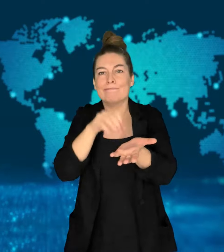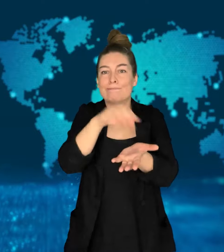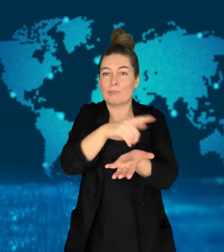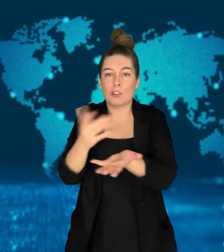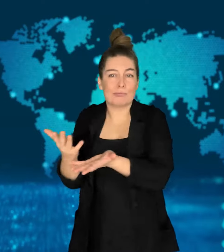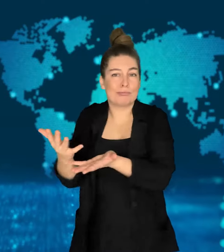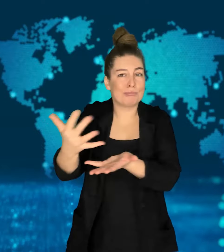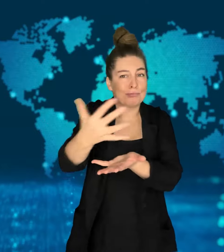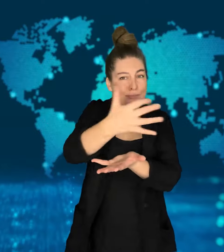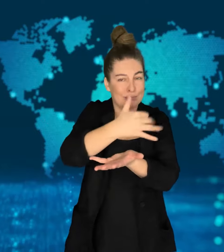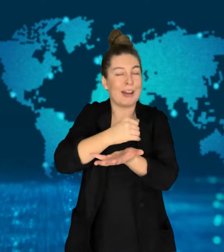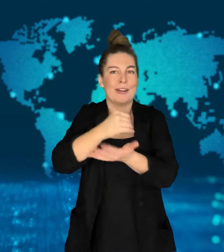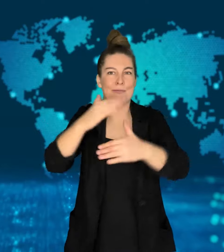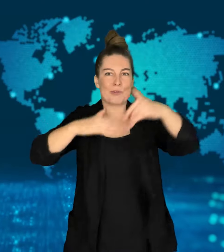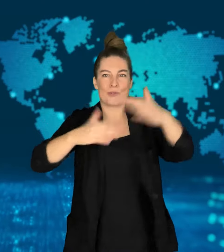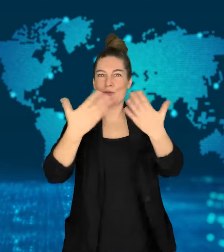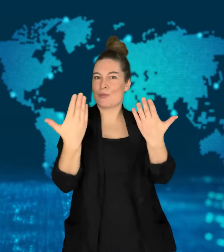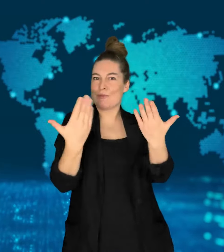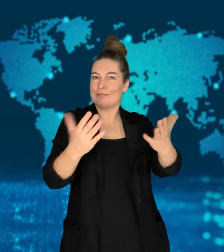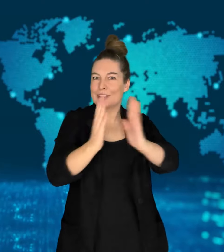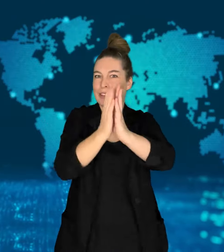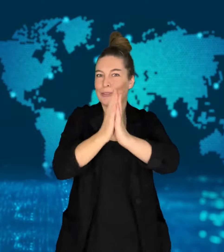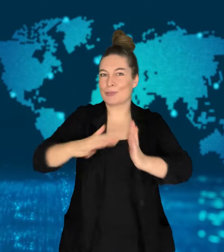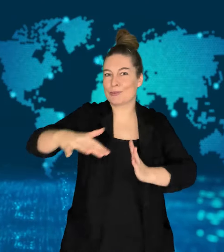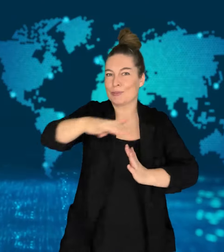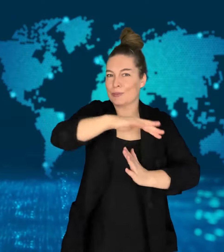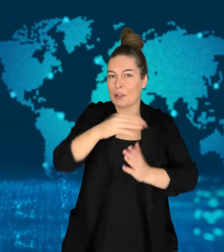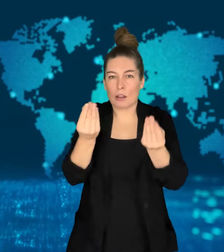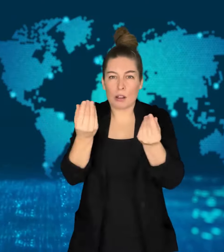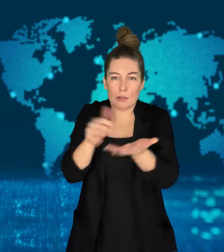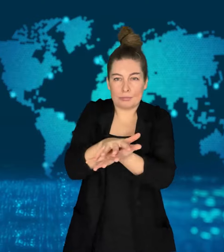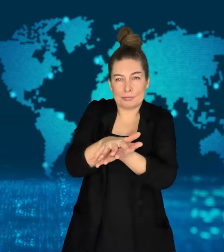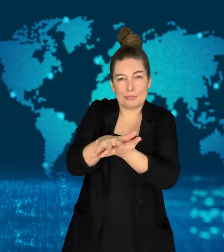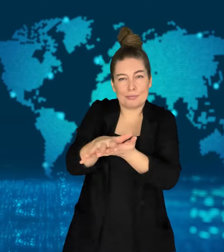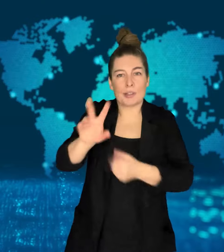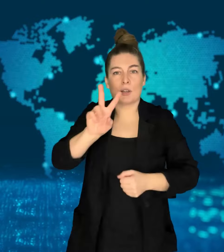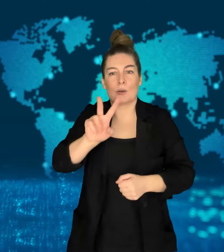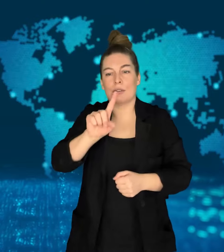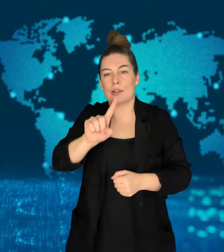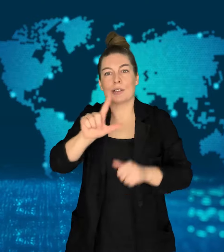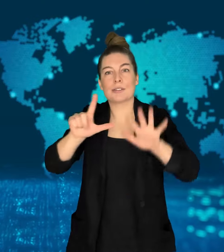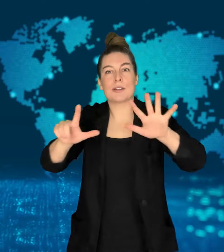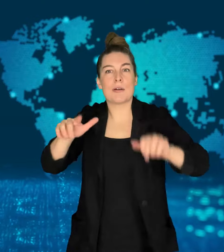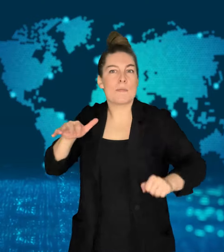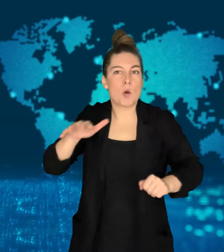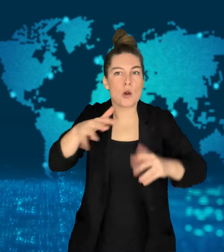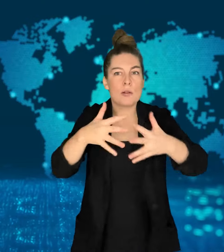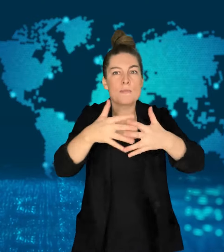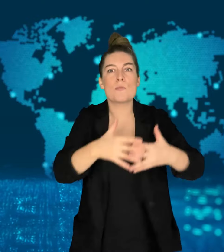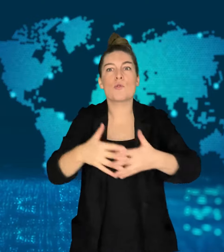It was built using public donations and cost around $217 million USD.